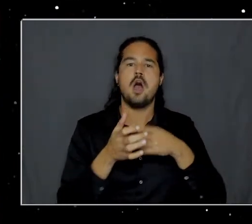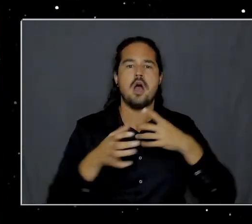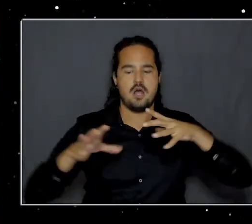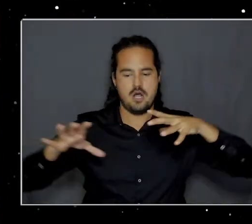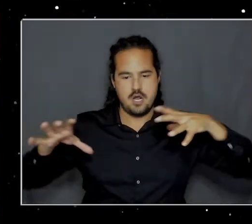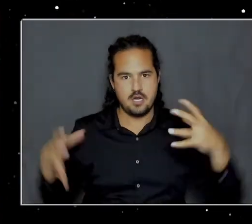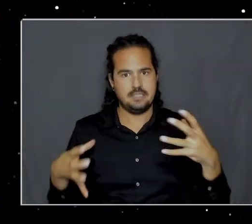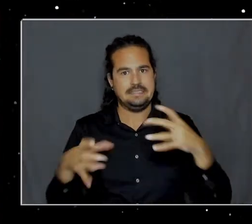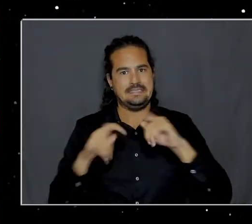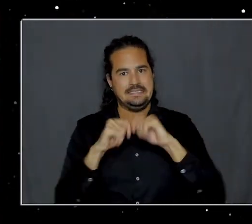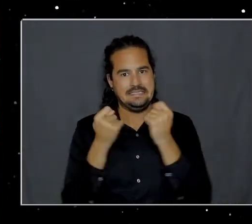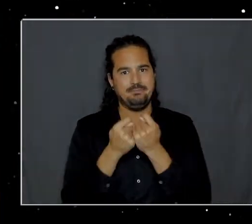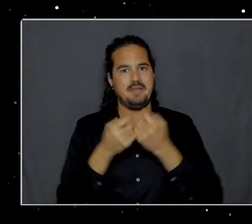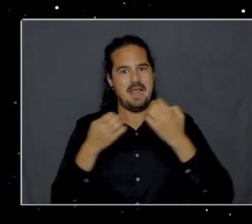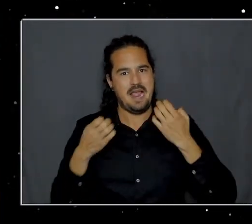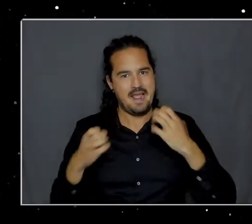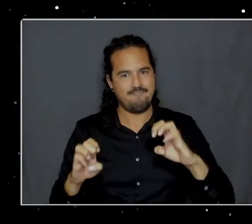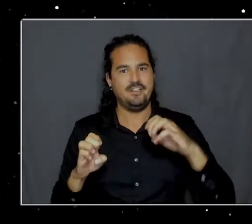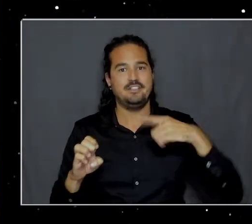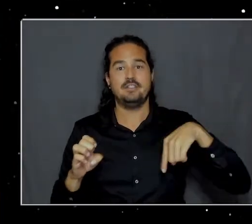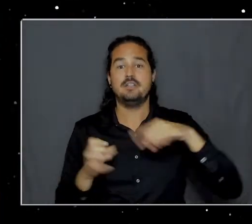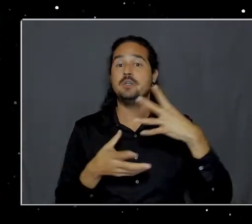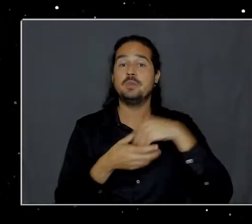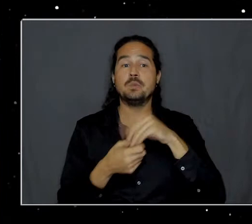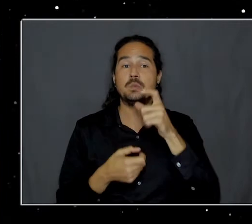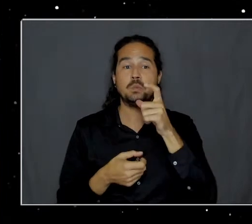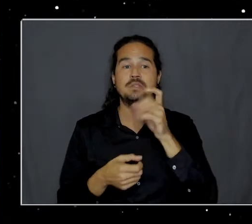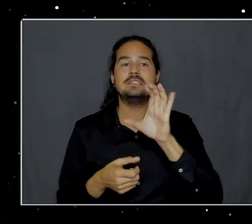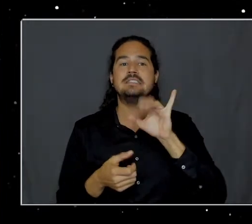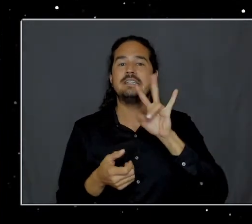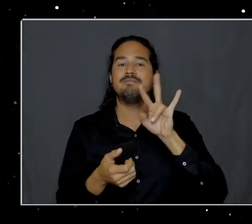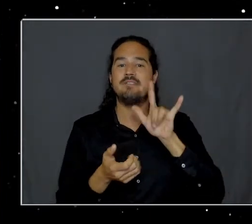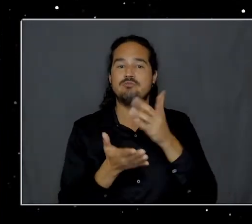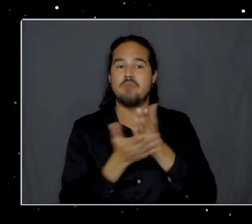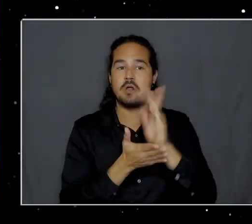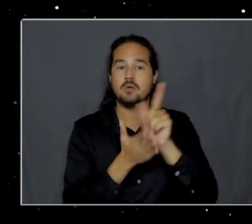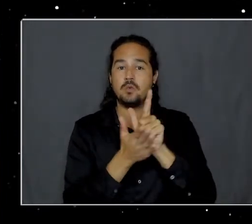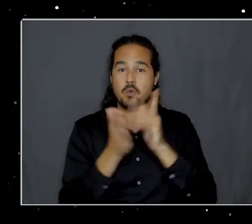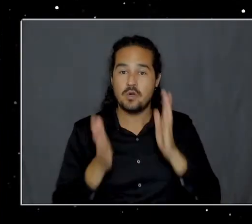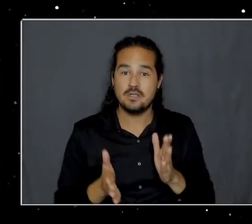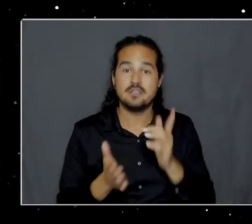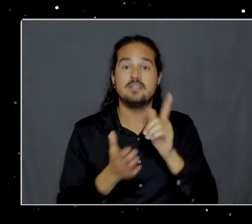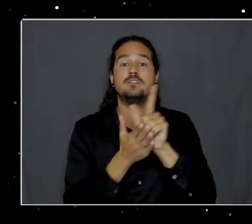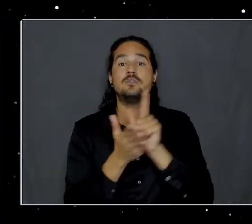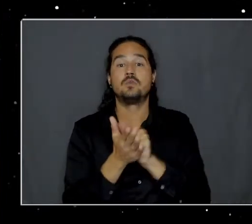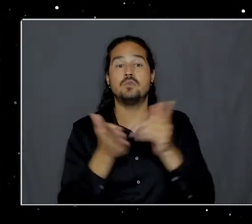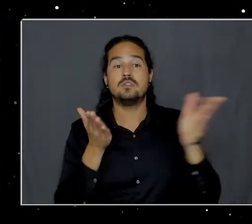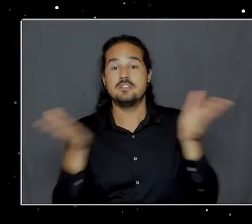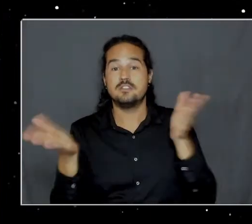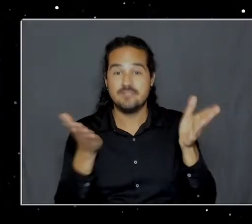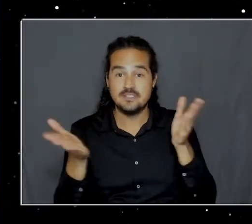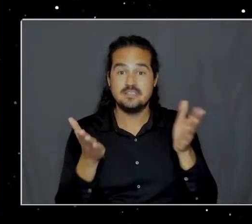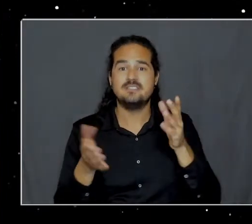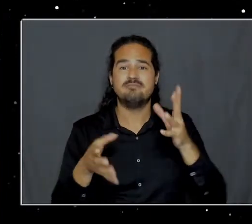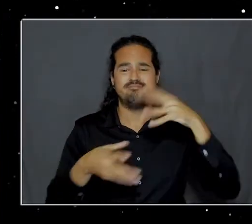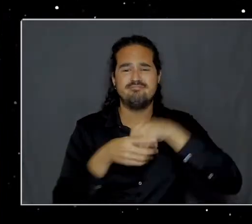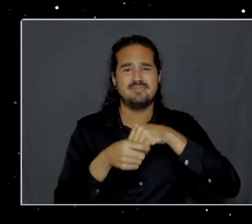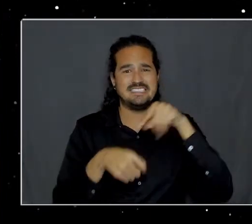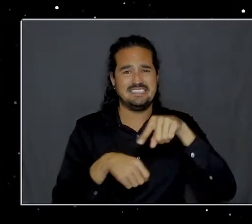COMMUNITY OF CIVIL RIGHTS LAWYERS AND LEGAL SERVICES